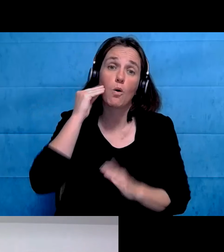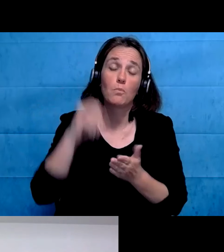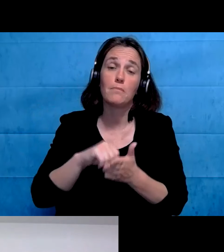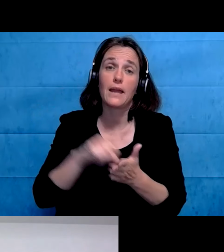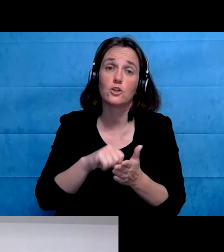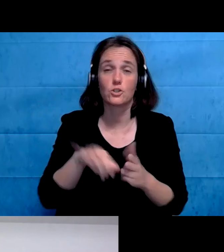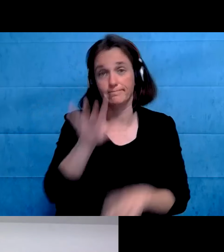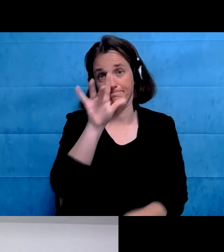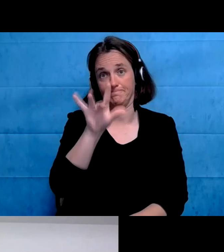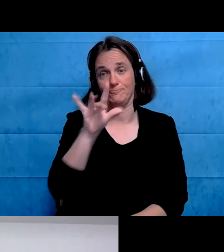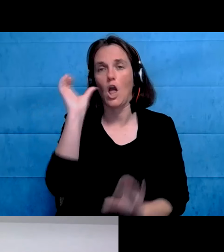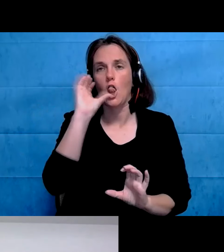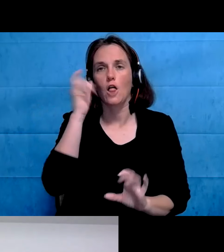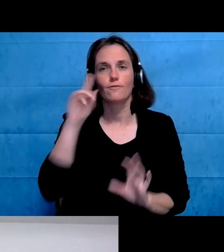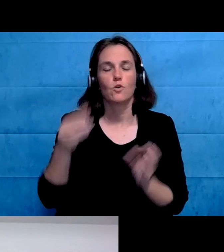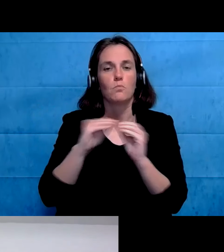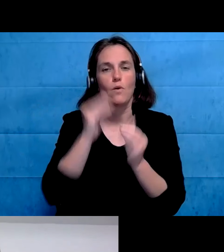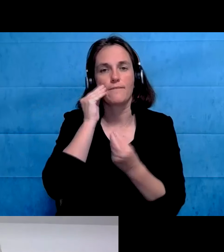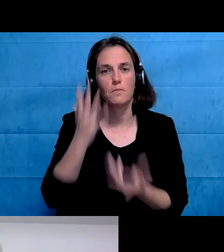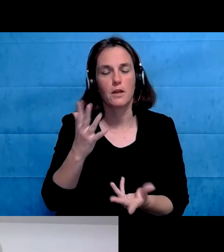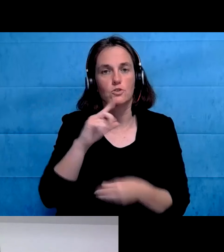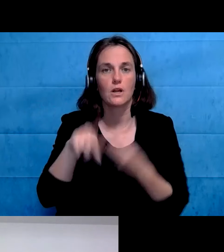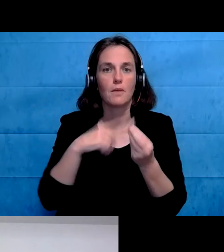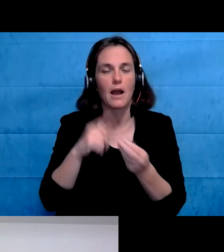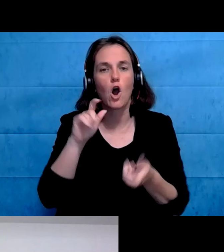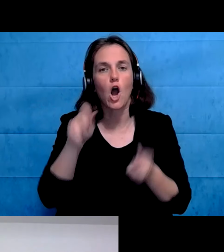here's where to look for more information about accommodations that we can make.